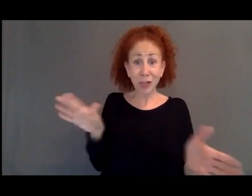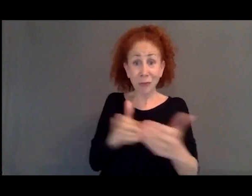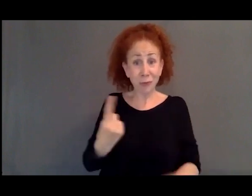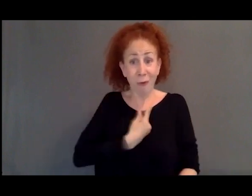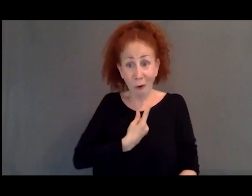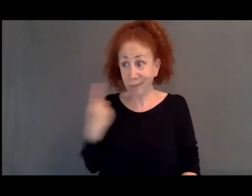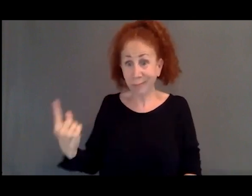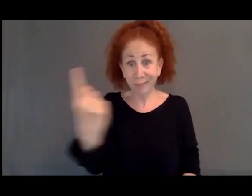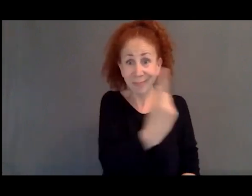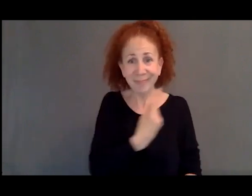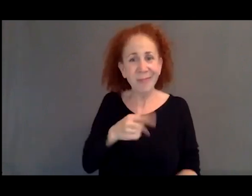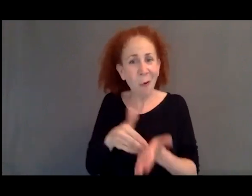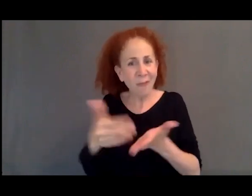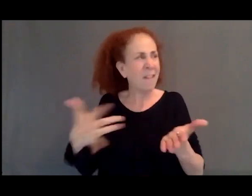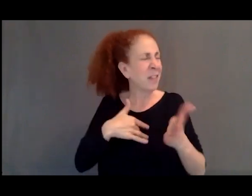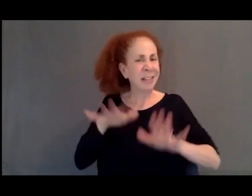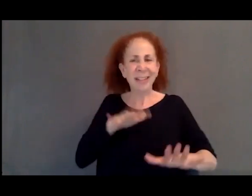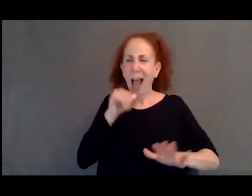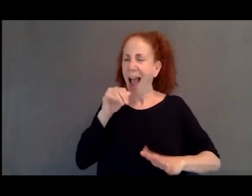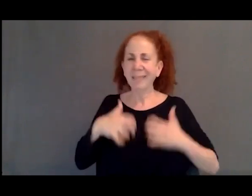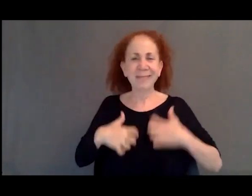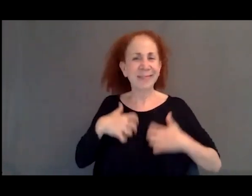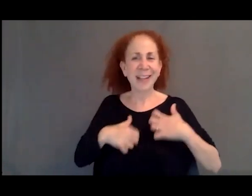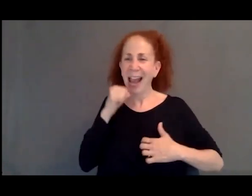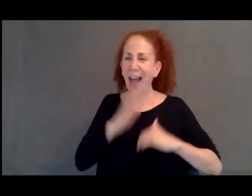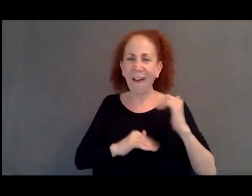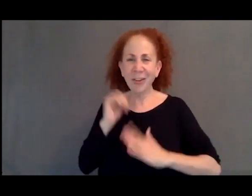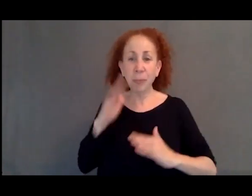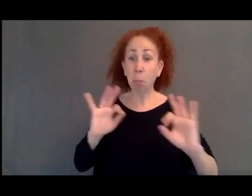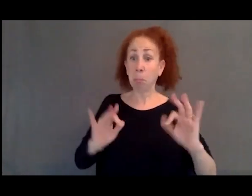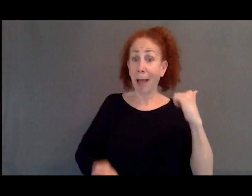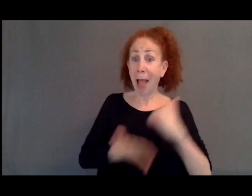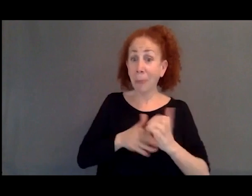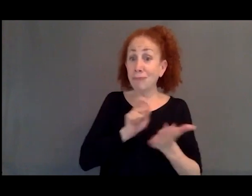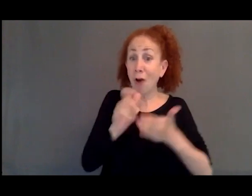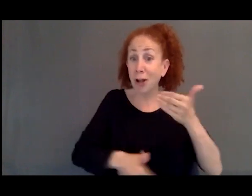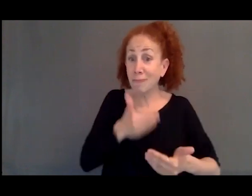So a lot of individual discomfort there, which is very productive for being a writer.